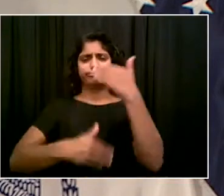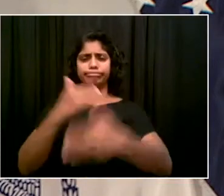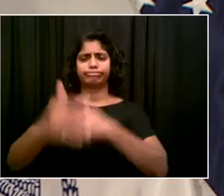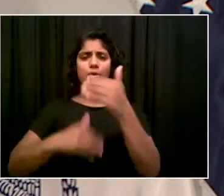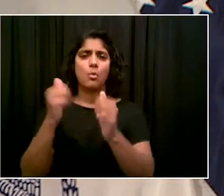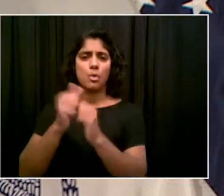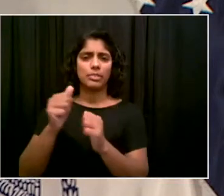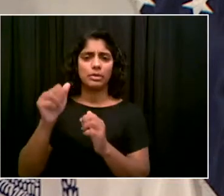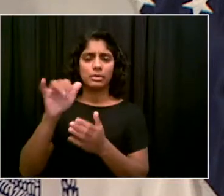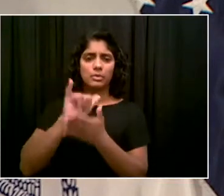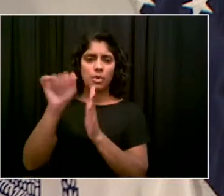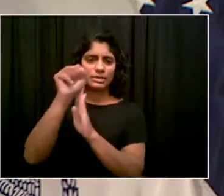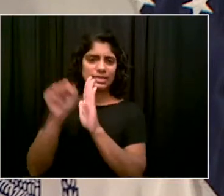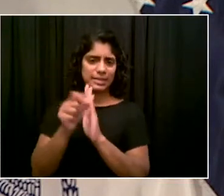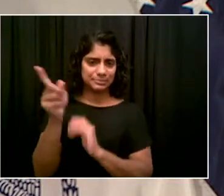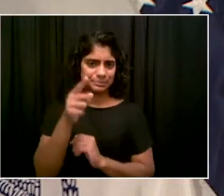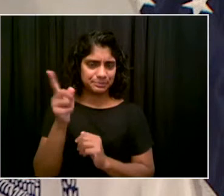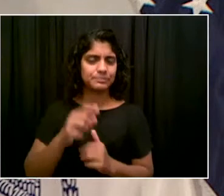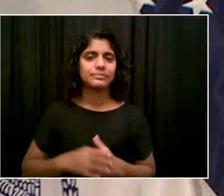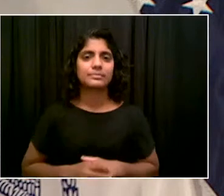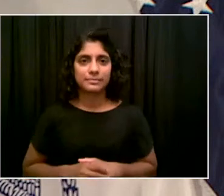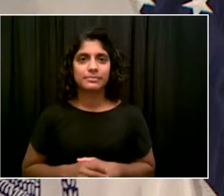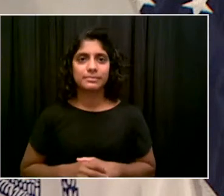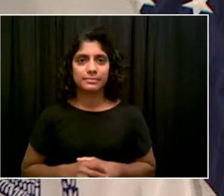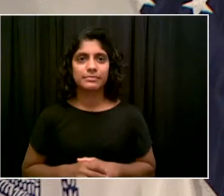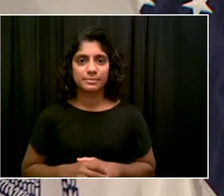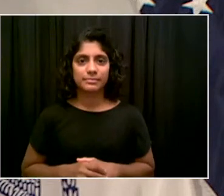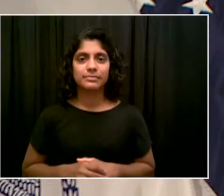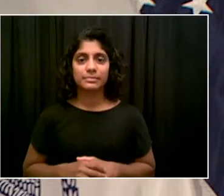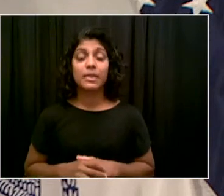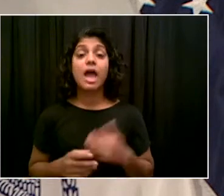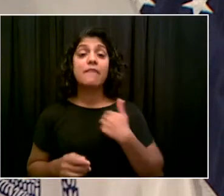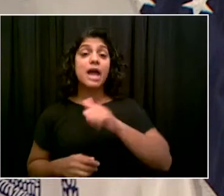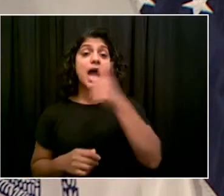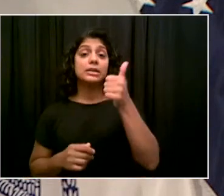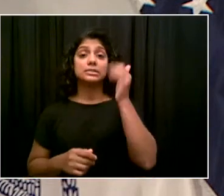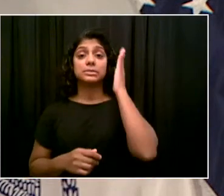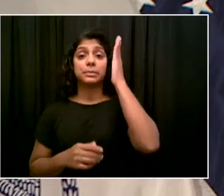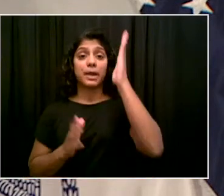WITH URGENCY AND YOU ARE AN URGENT PERSON. I KNOW YOU'RE GOING TO HELP US MAKE A BIG DIFFERENCE AND